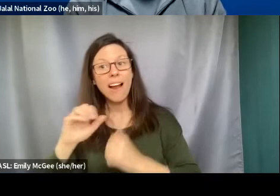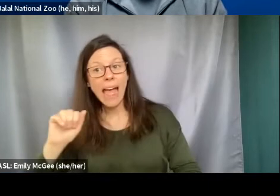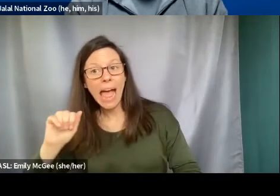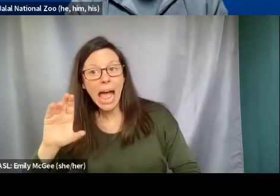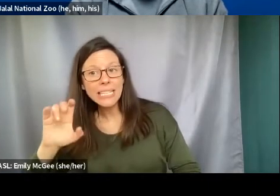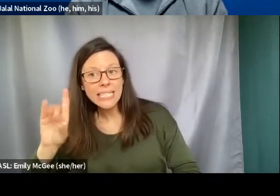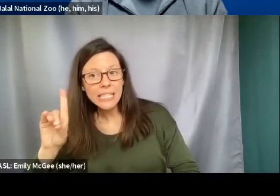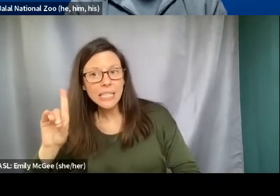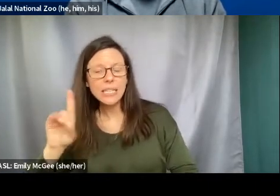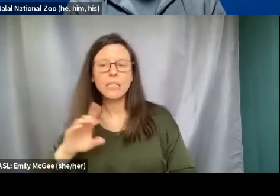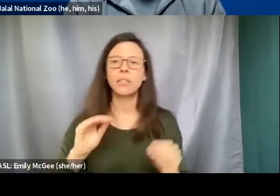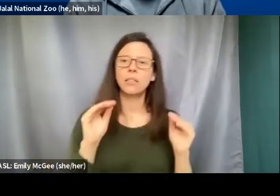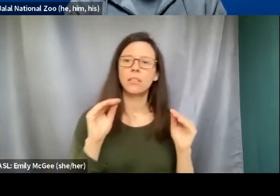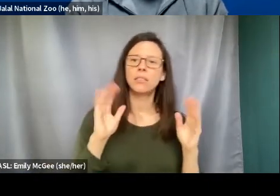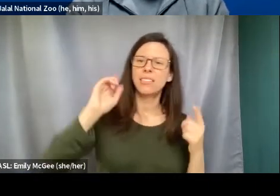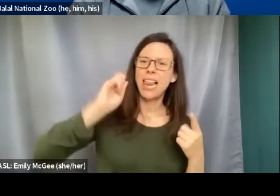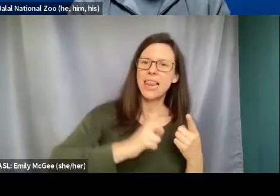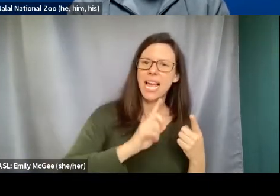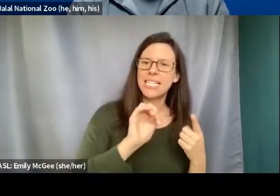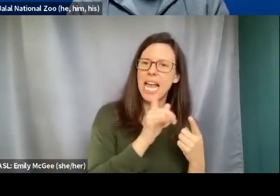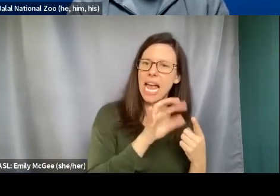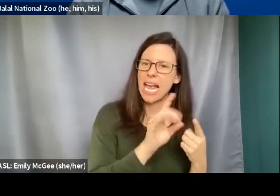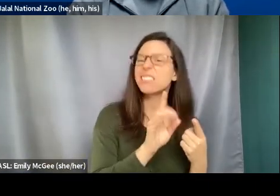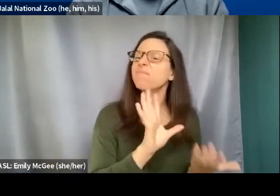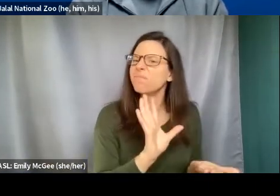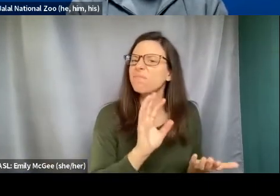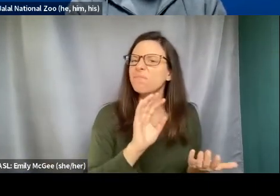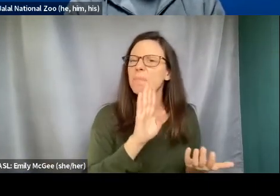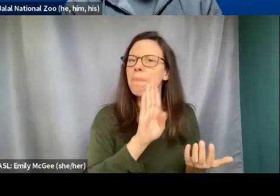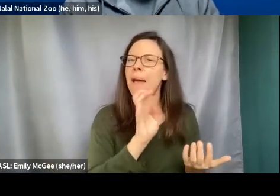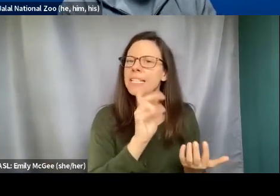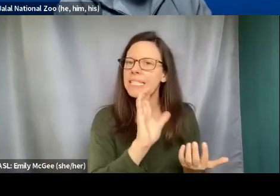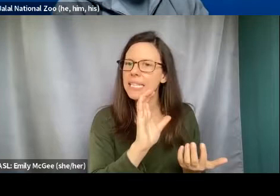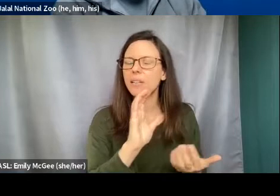Shellie: Great. So we actually have a photo of a real ph test that you have done and we're going to launch